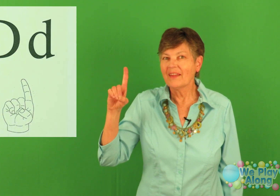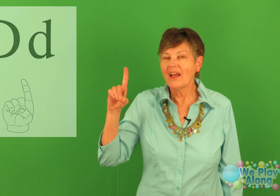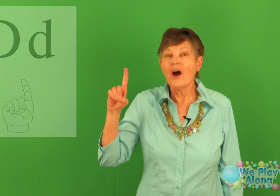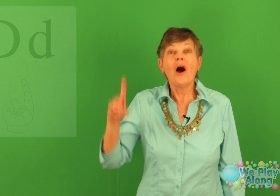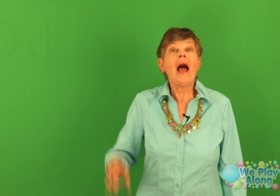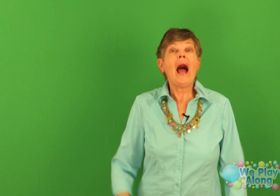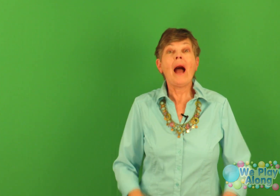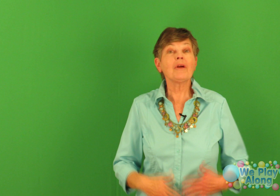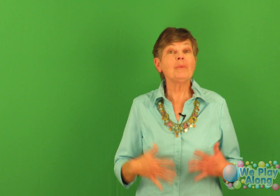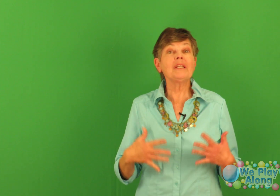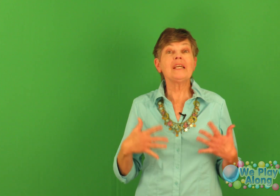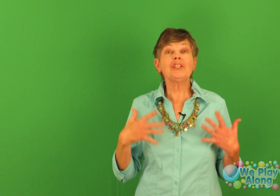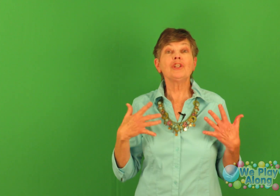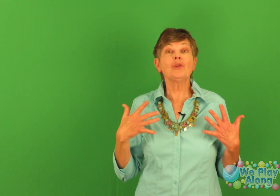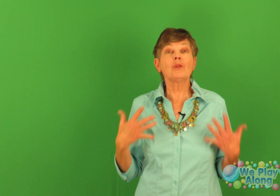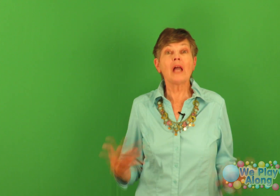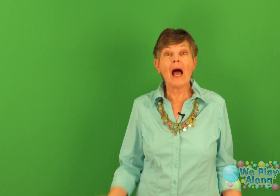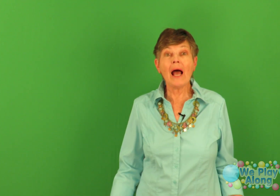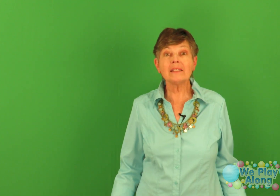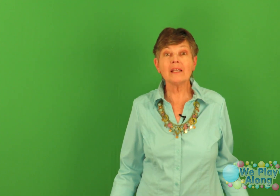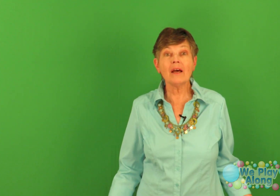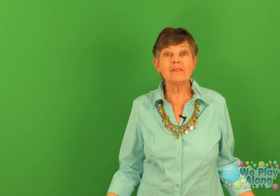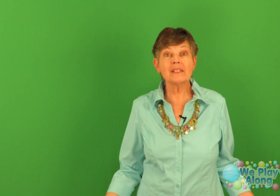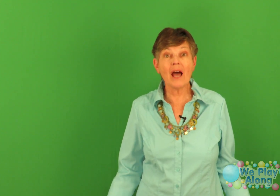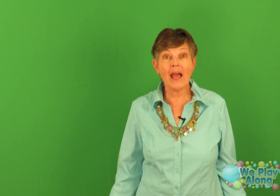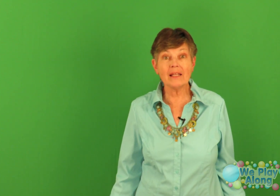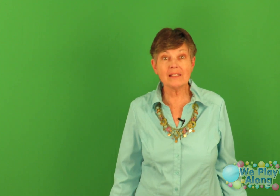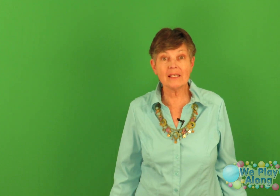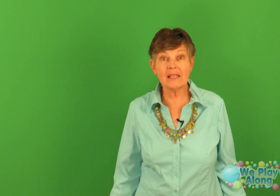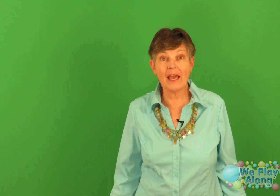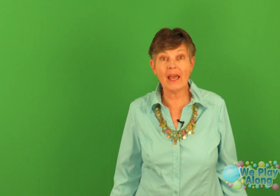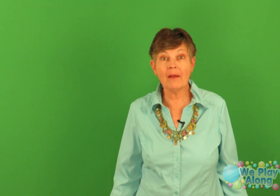I'm gonna be teaching you lots of signs today